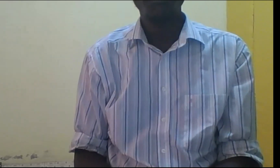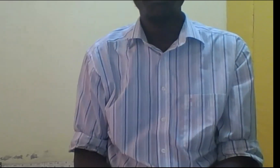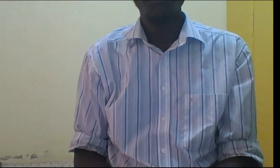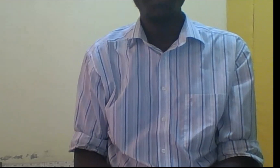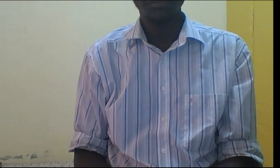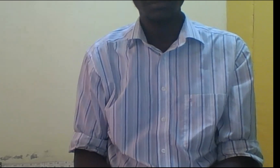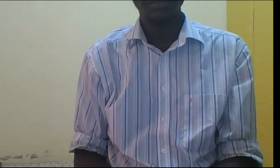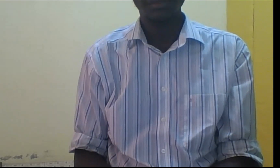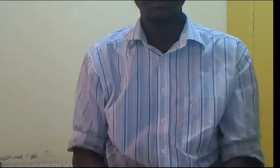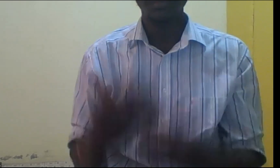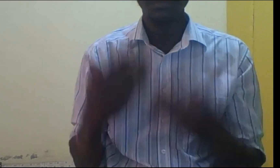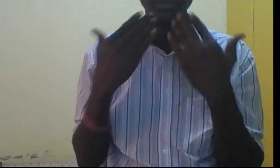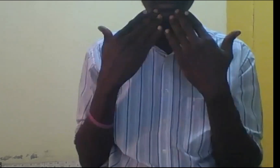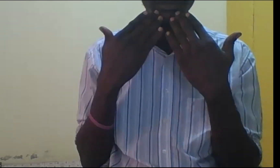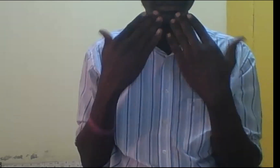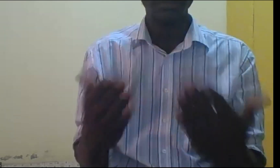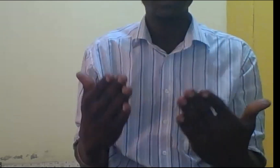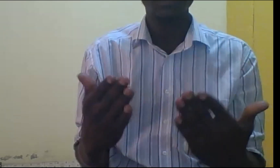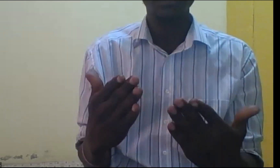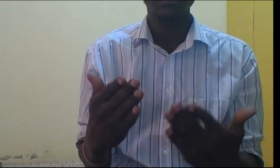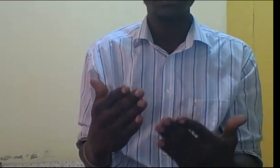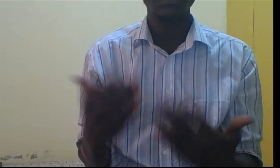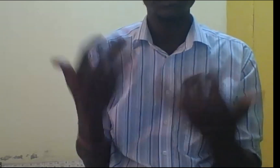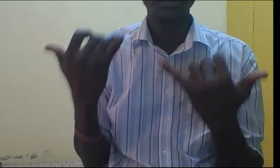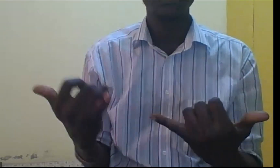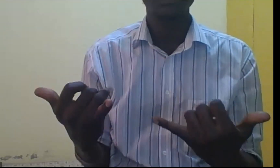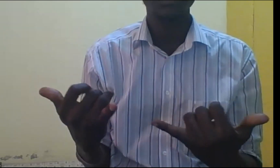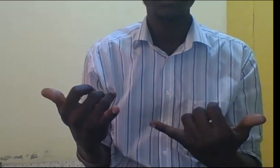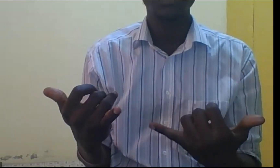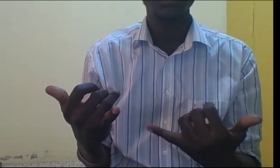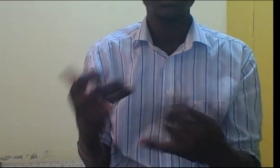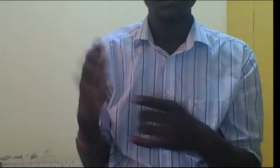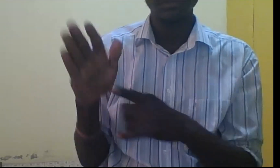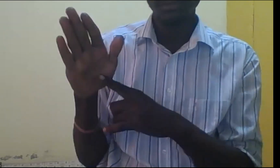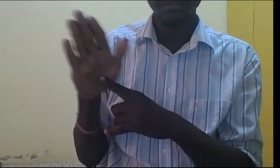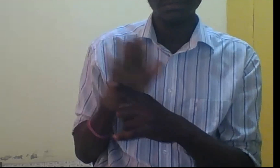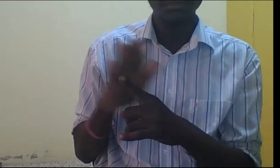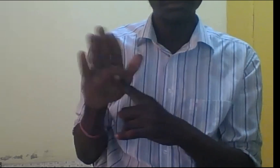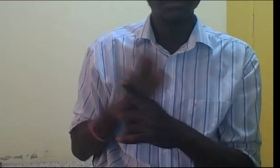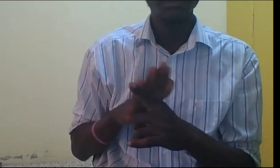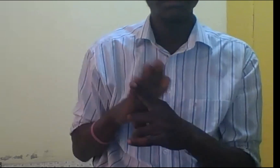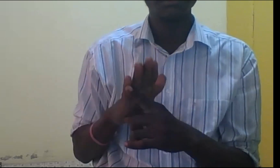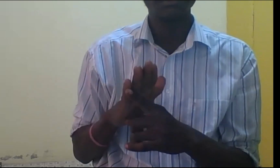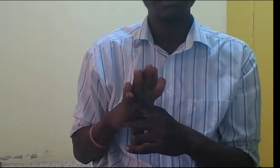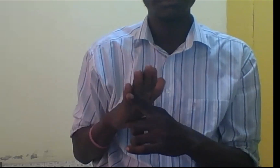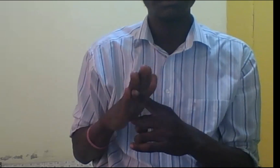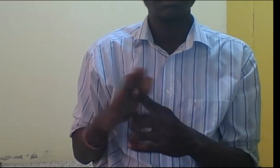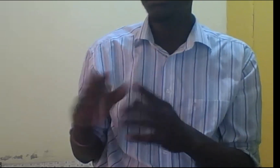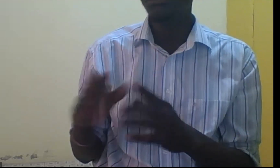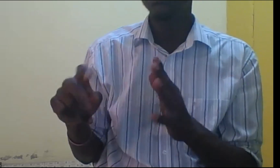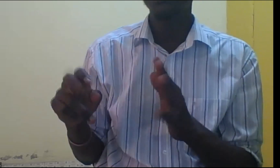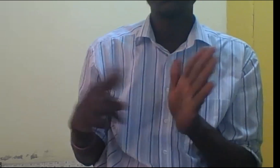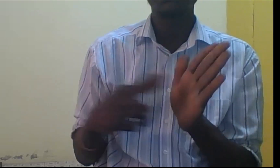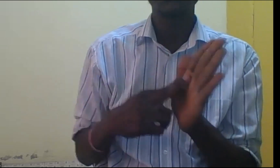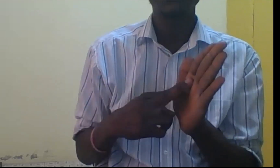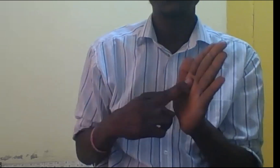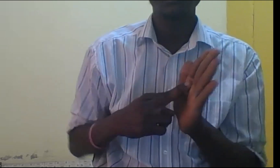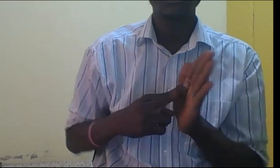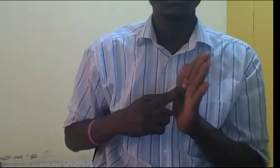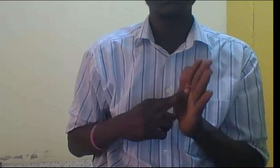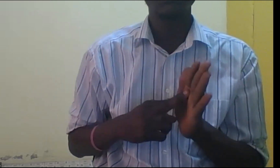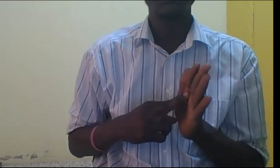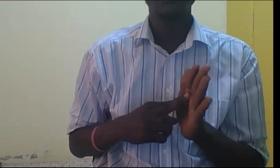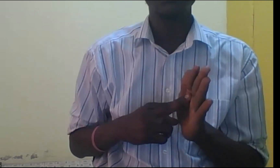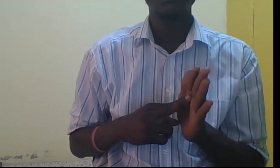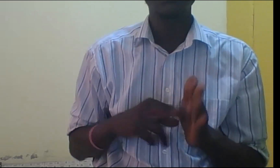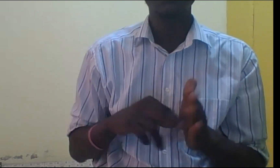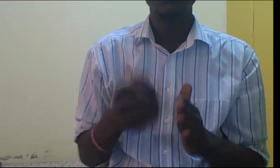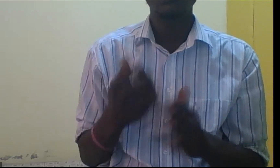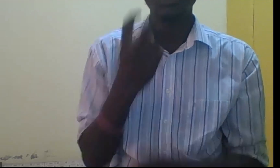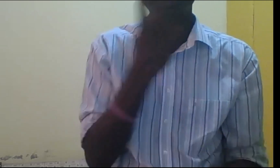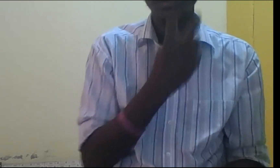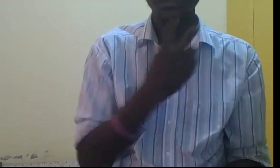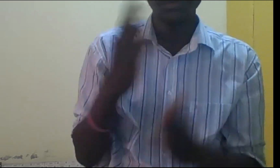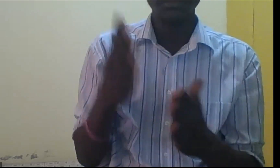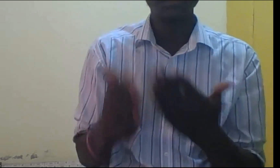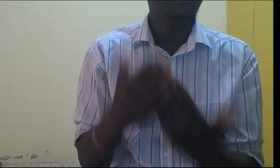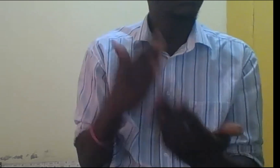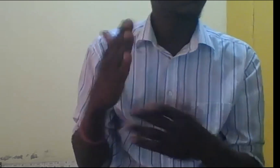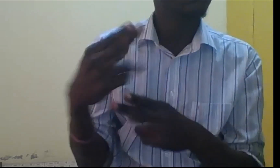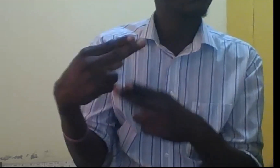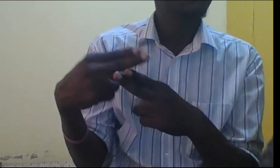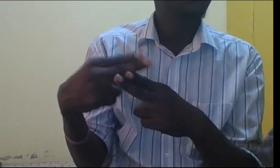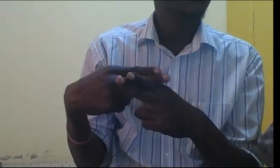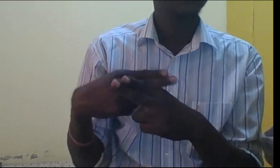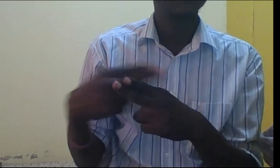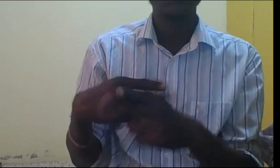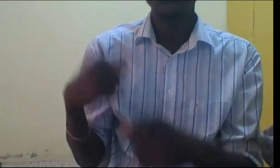Thank you. I've done, Michelle. I am going to. This is going to be slightly impromptu, but I'm going to request if Sarah or any other bilingual speaker will be able to just summarize some of the main points for us.